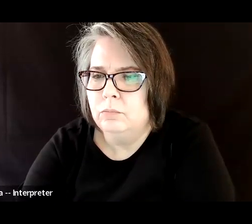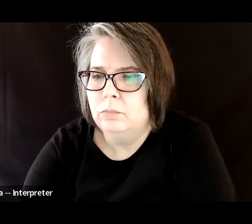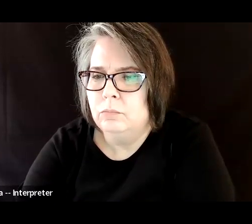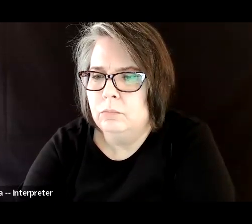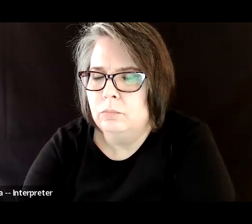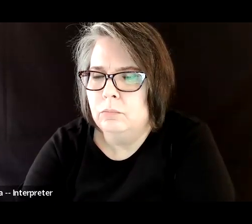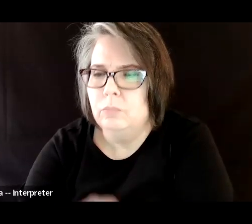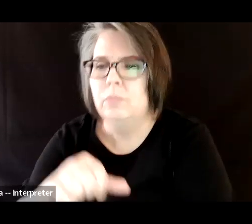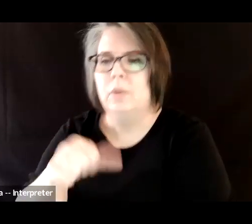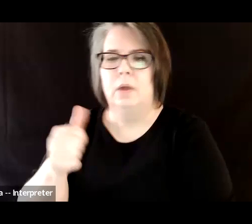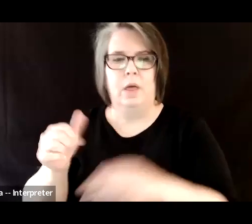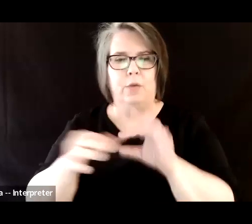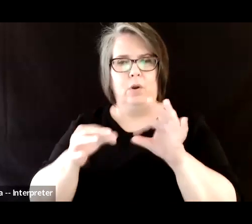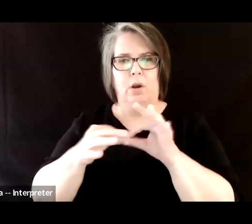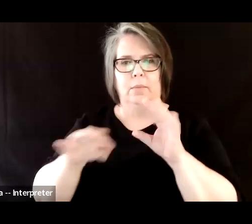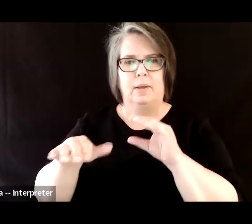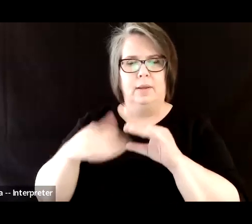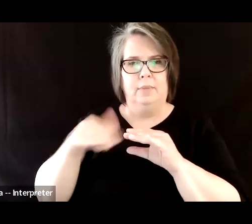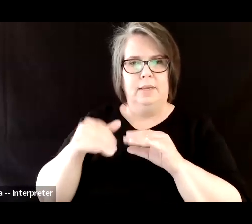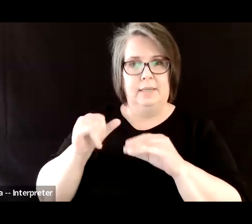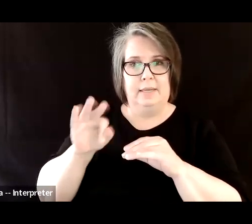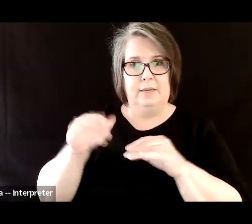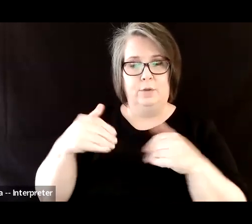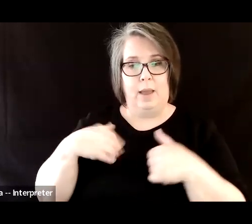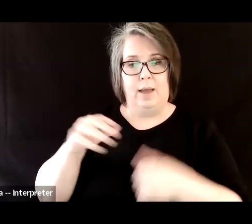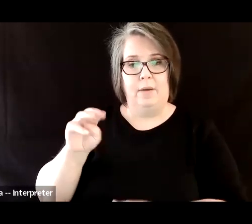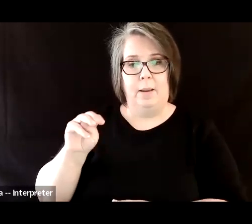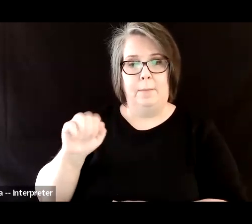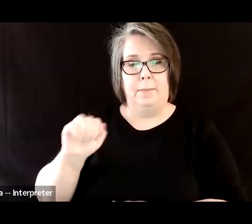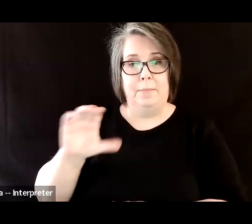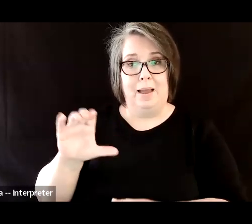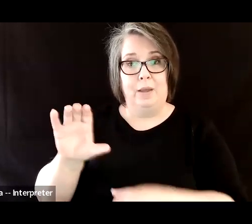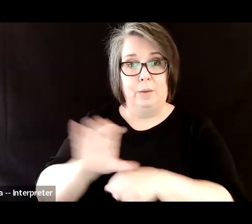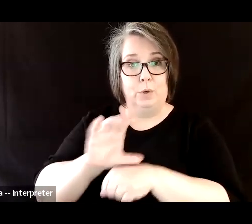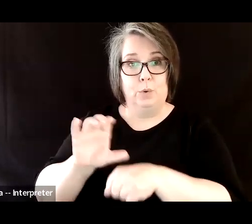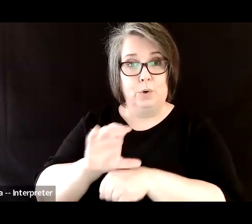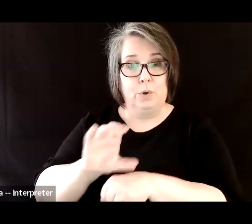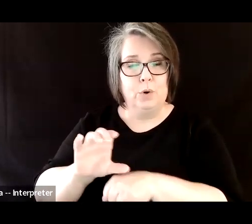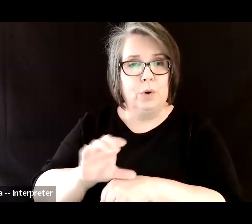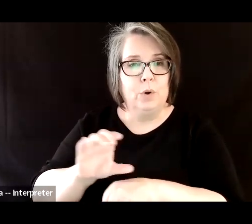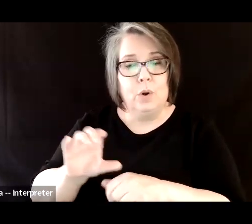Another comments came in, if you have a. computer, the free. >> whisper is amazing for